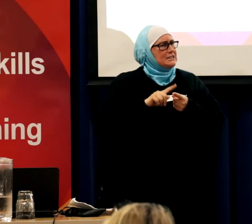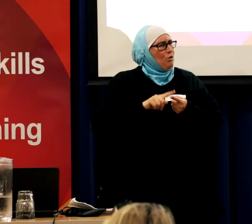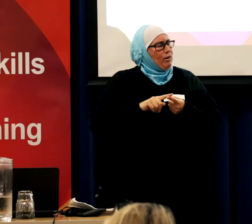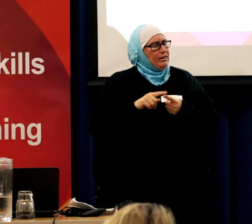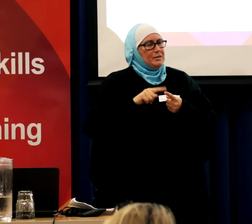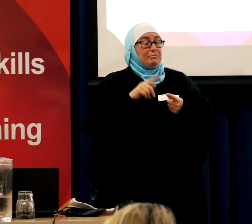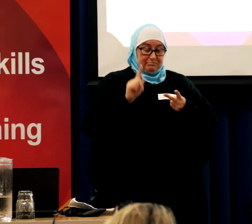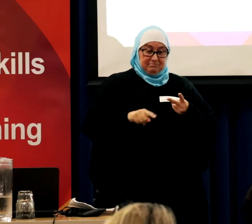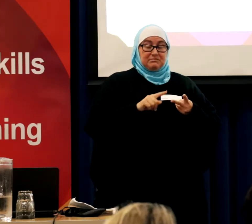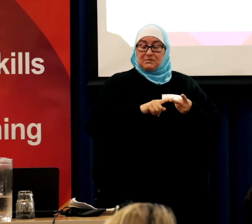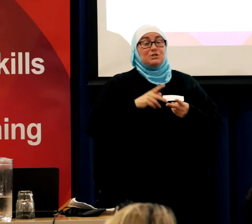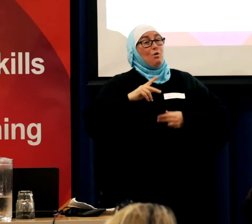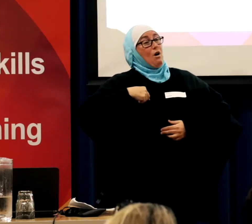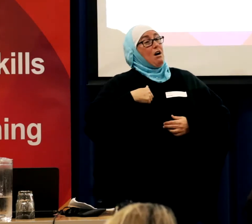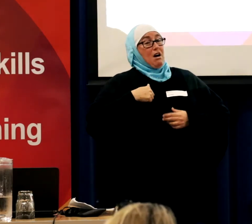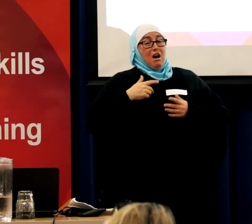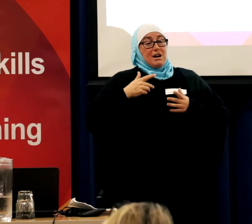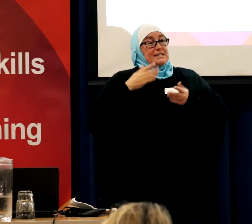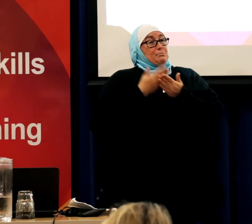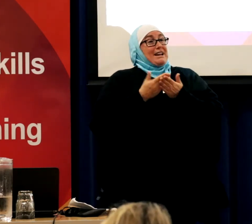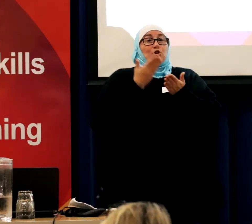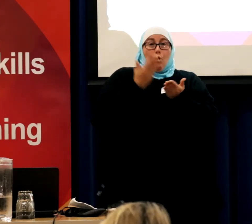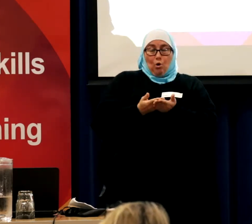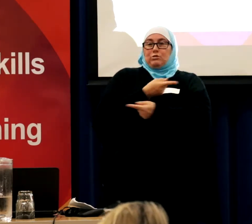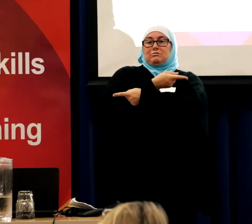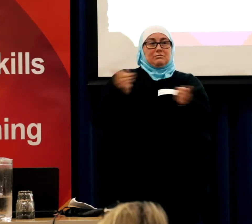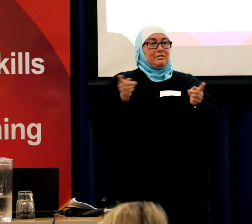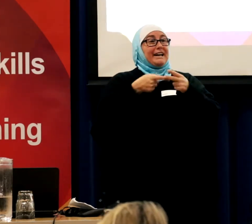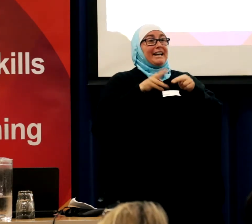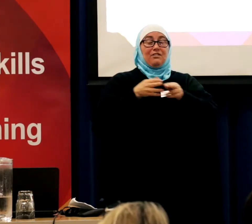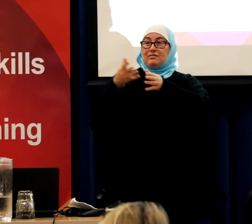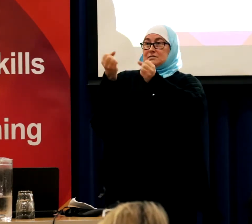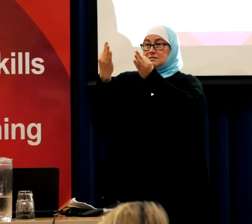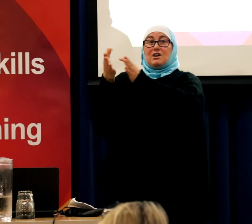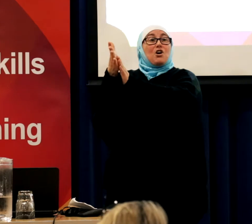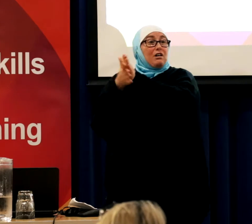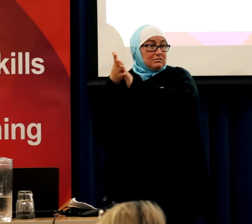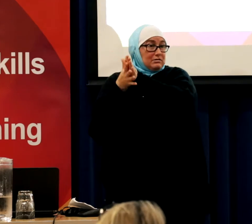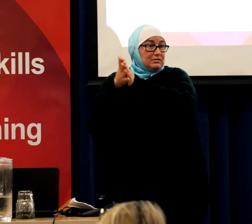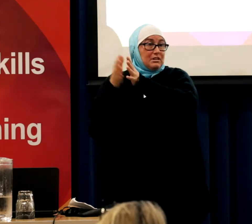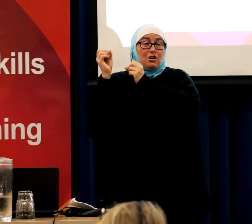but it also depends on the person.